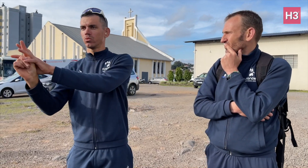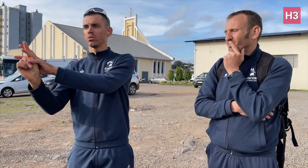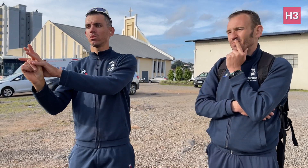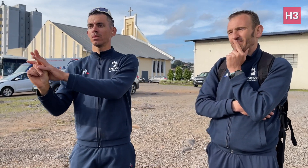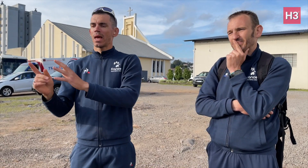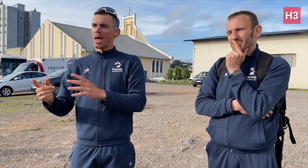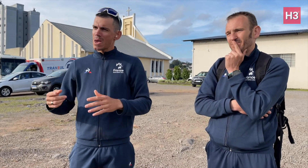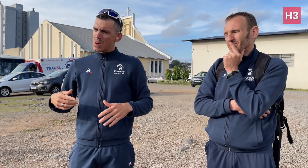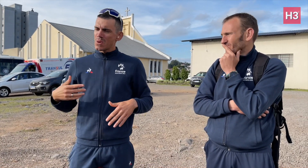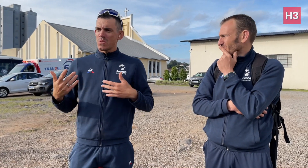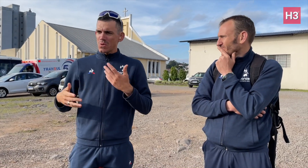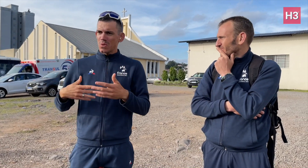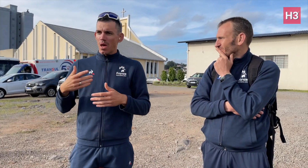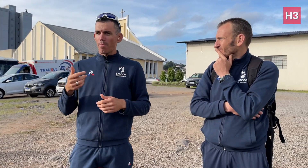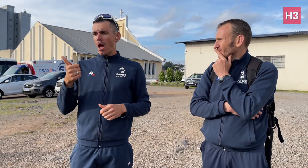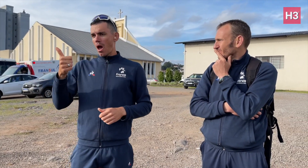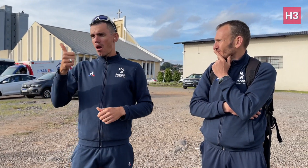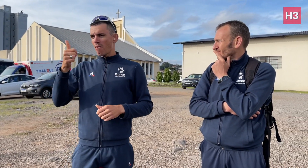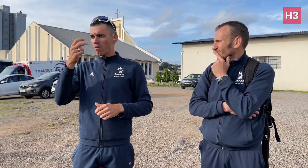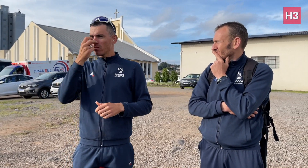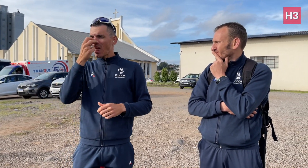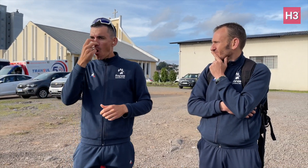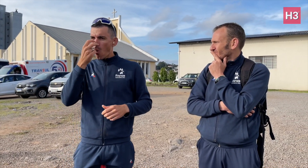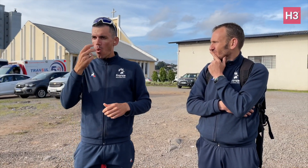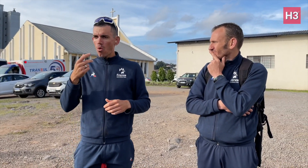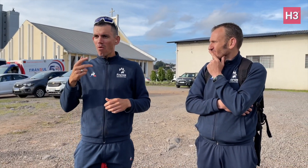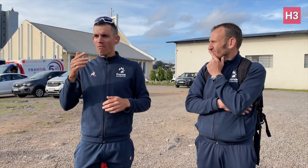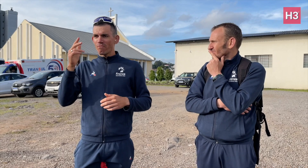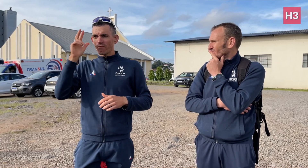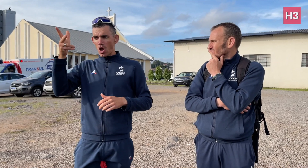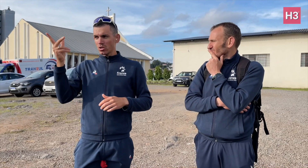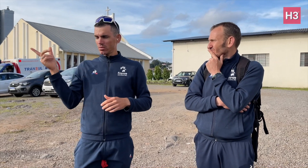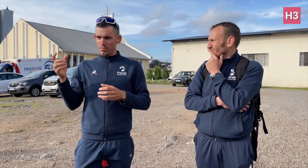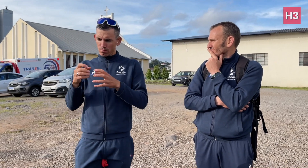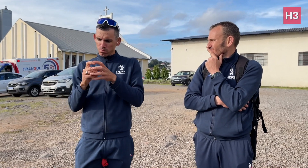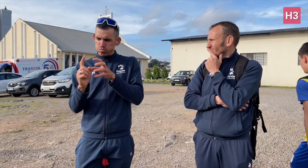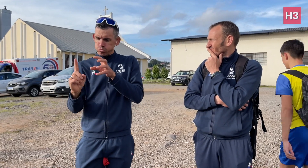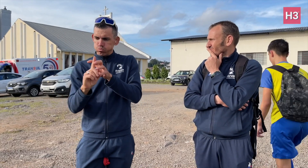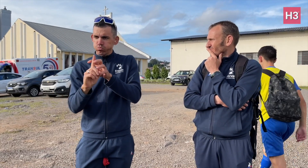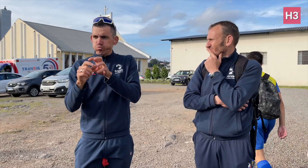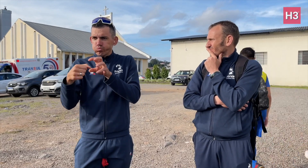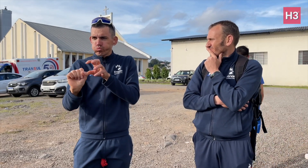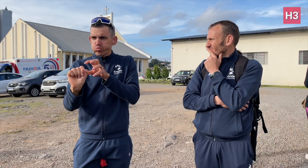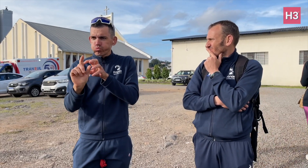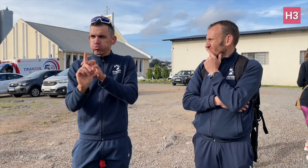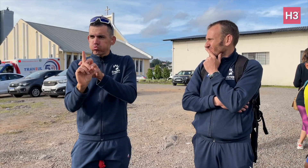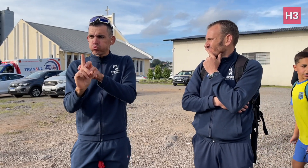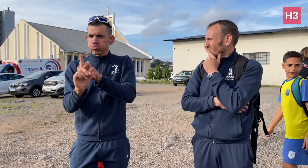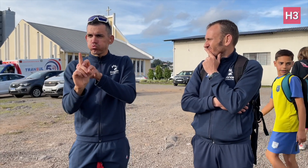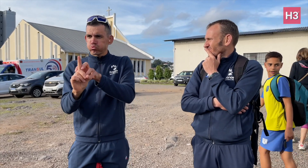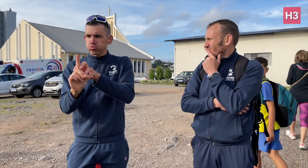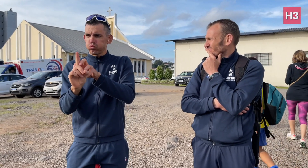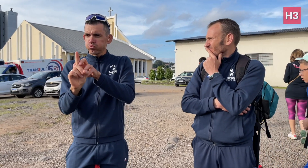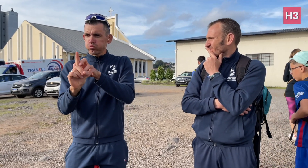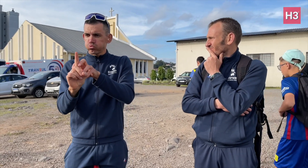while allowing another to bike ahead, so one of us can catch up